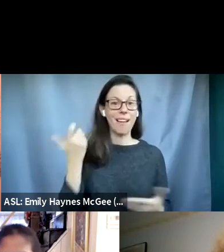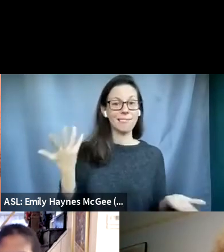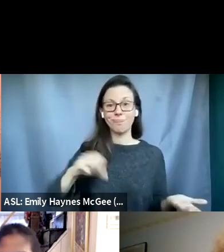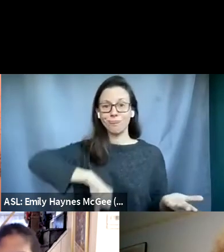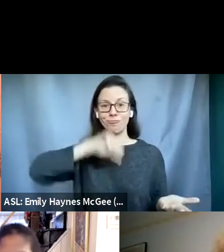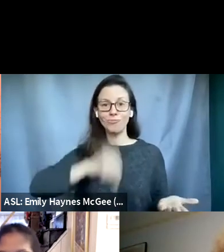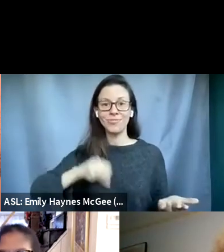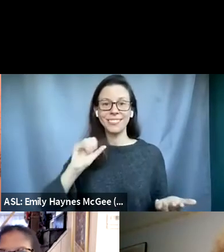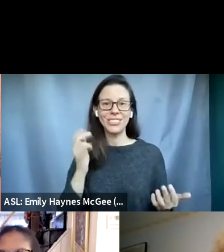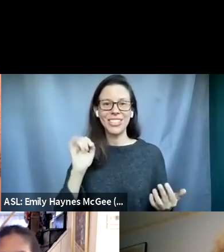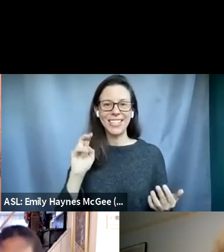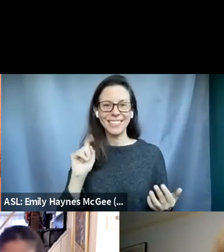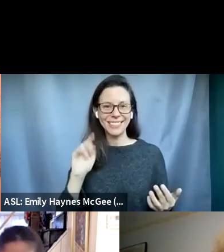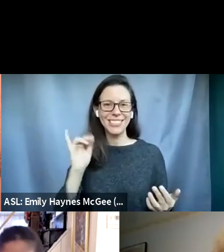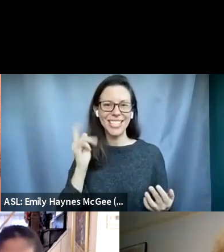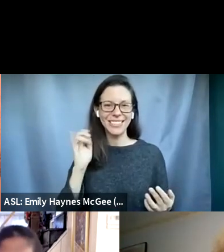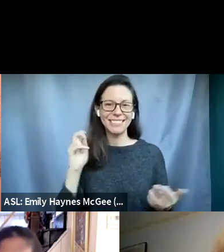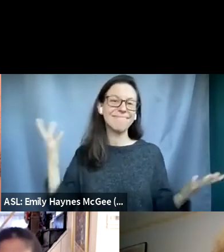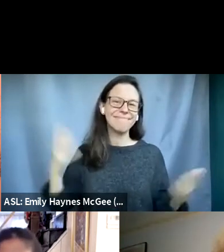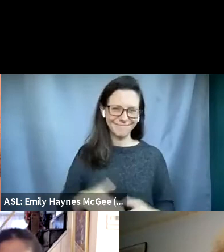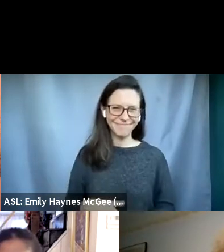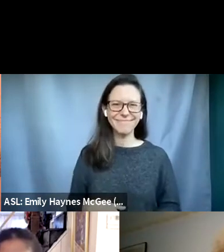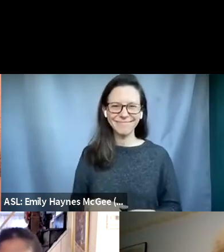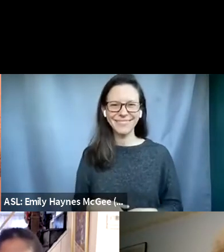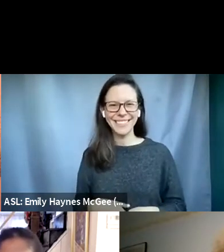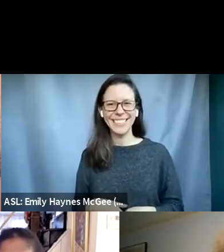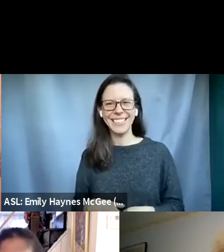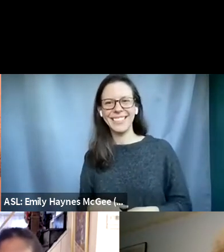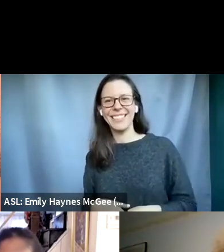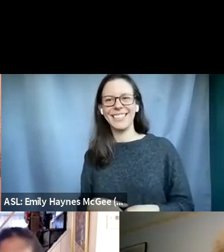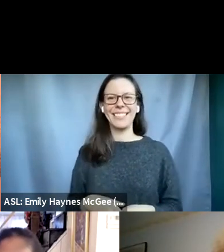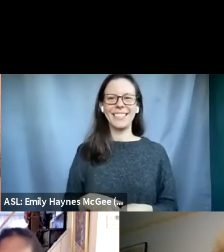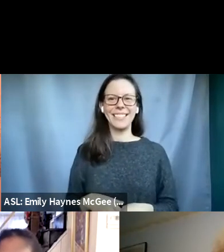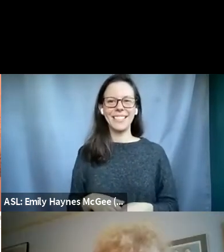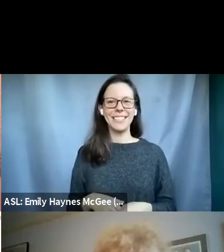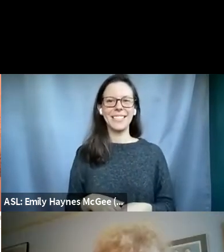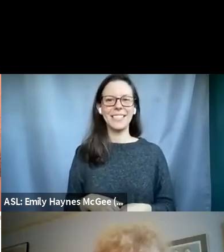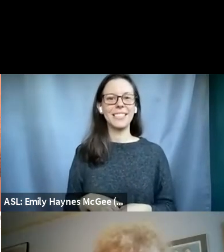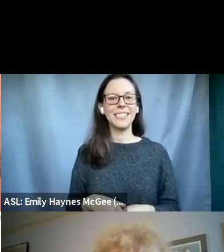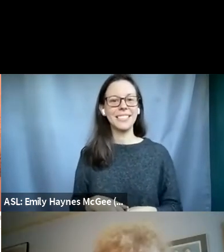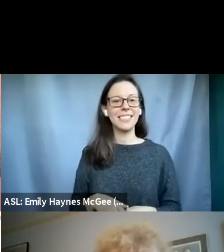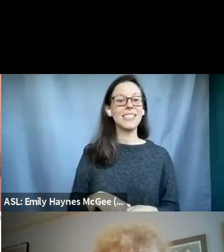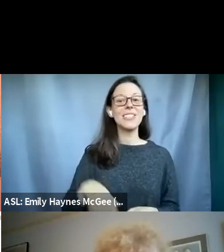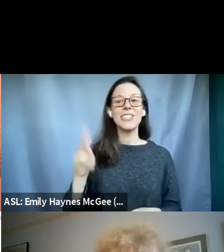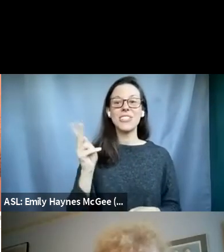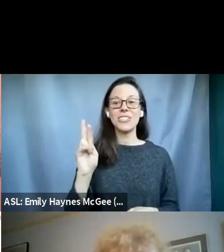So yeah. Okay. Thank you, guys.